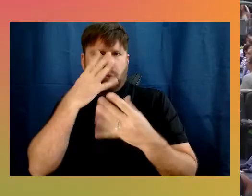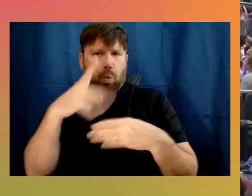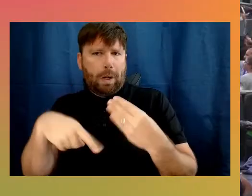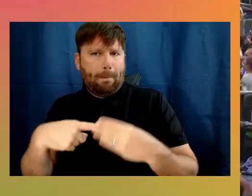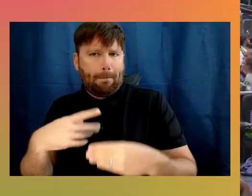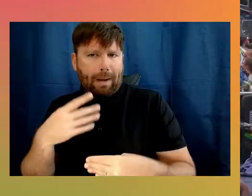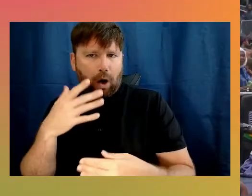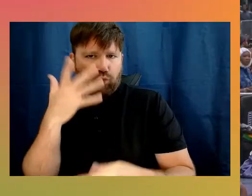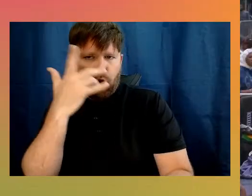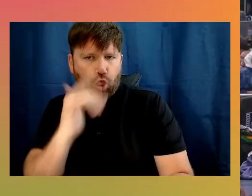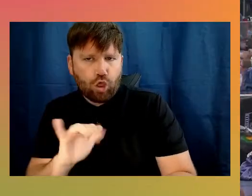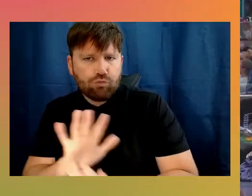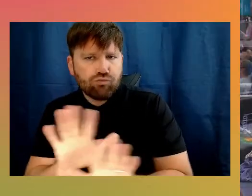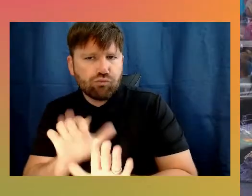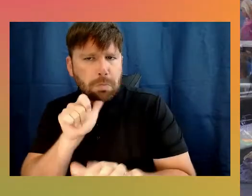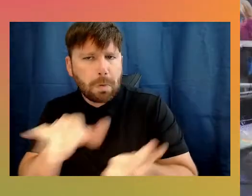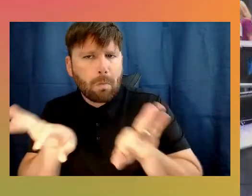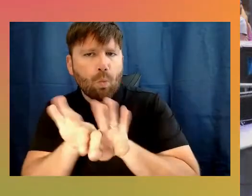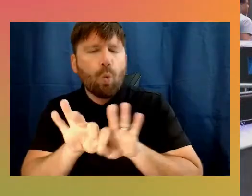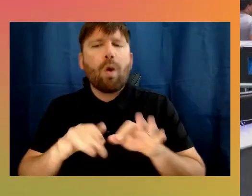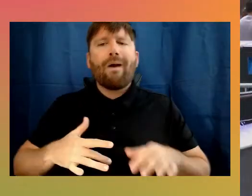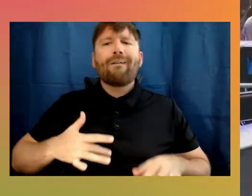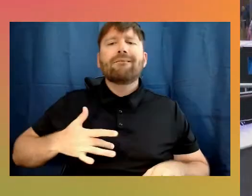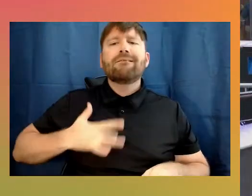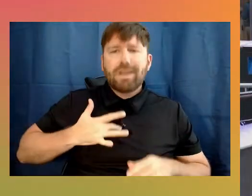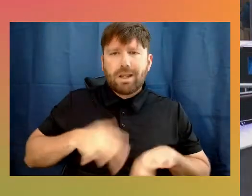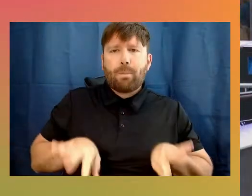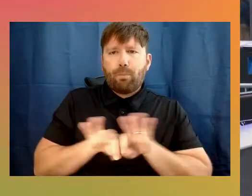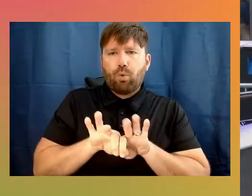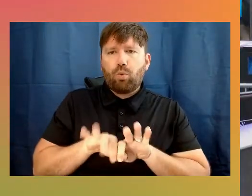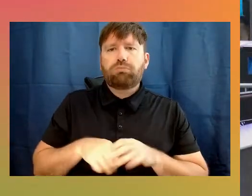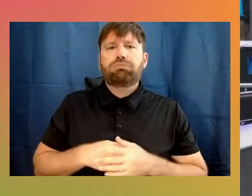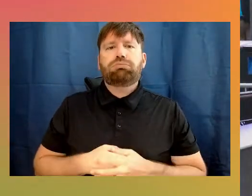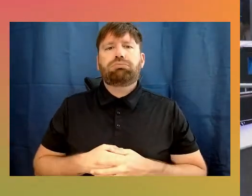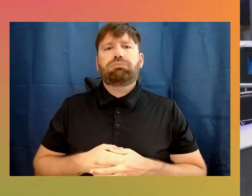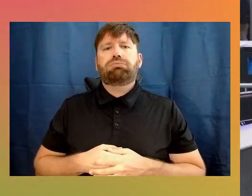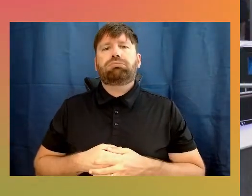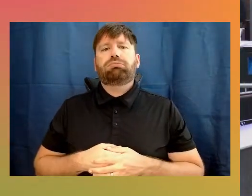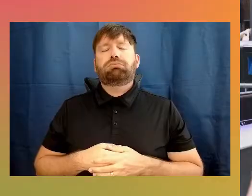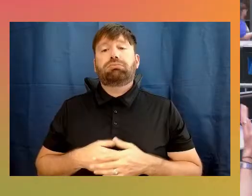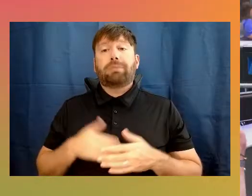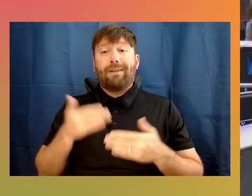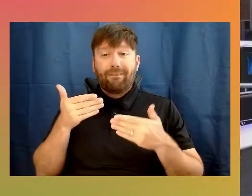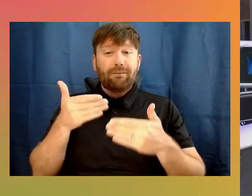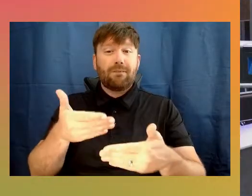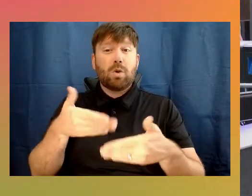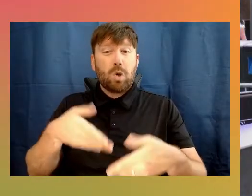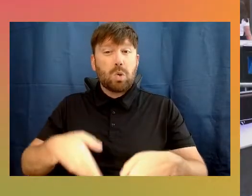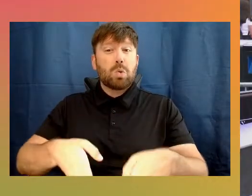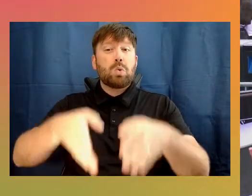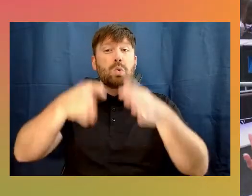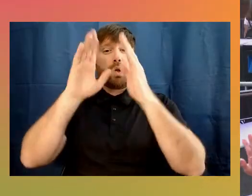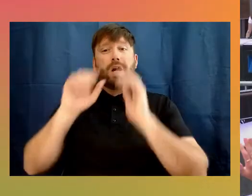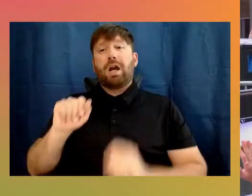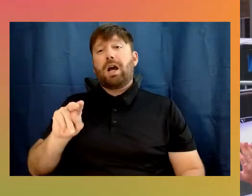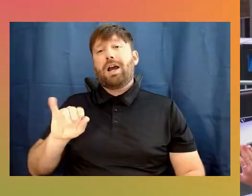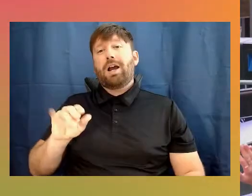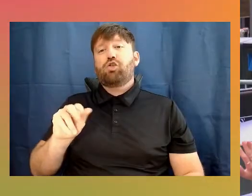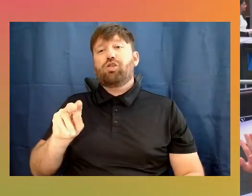I WANT YOU TO FOCUS HOW IT FEELS